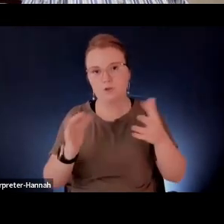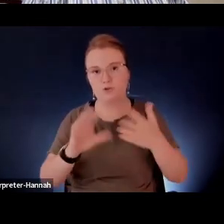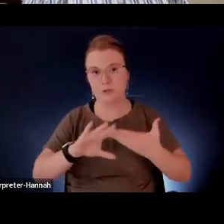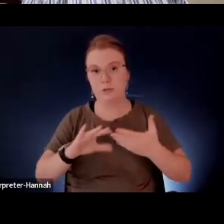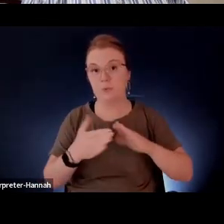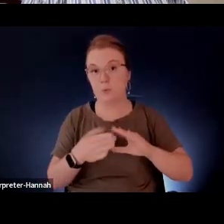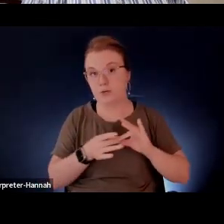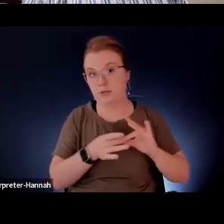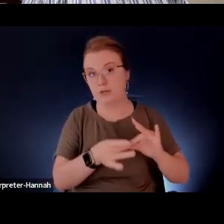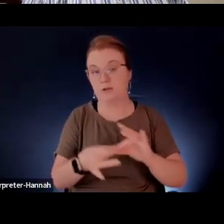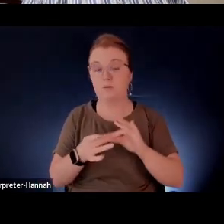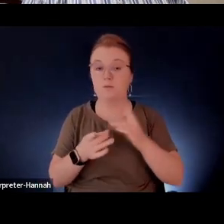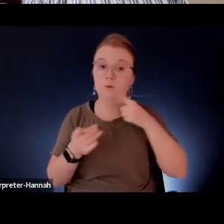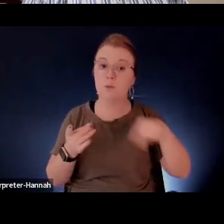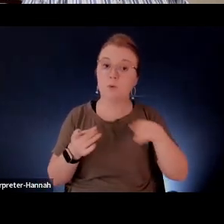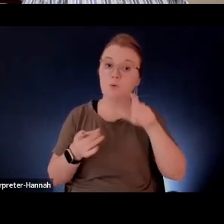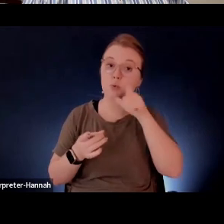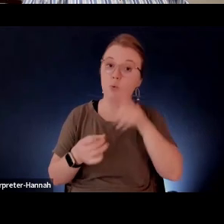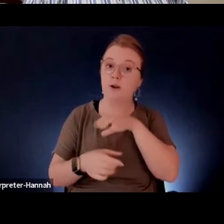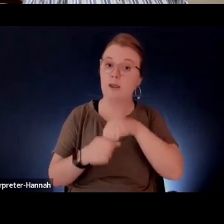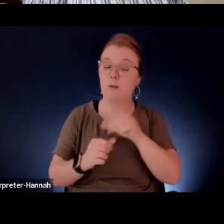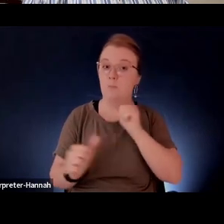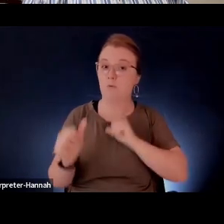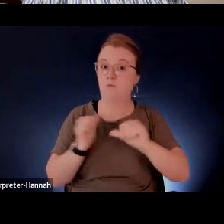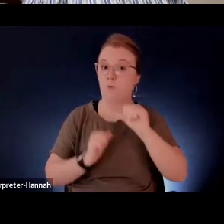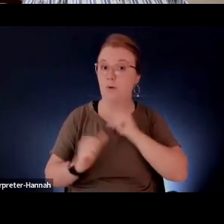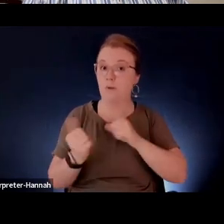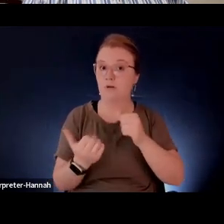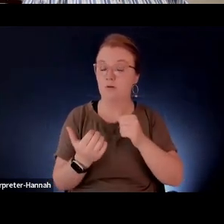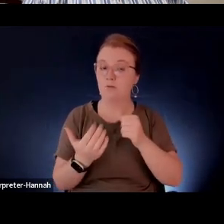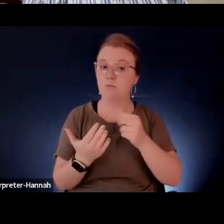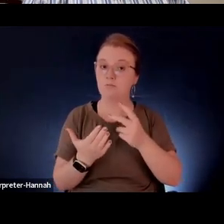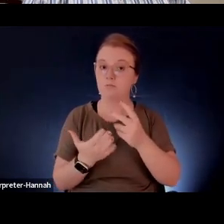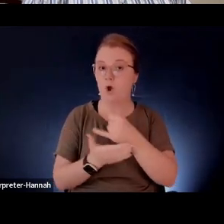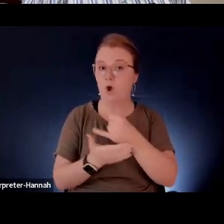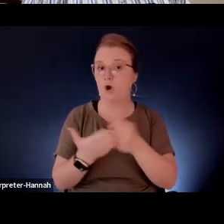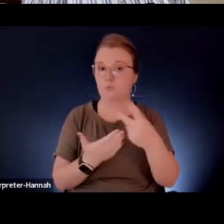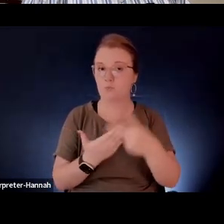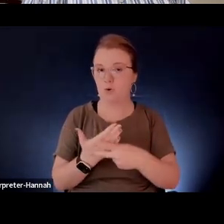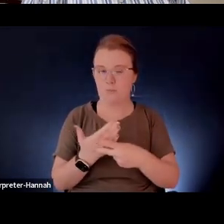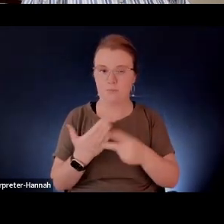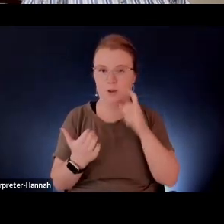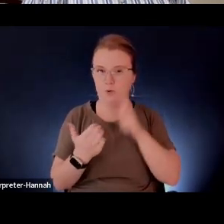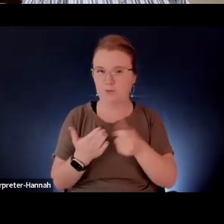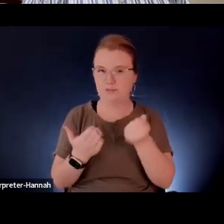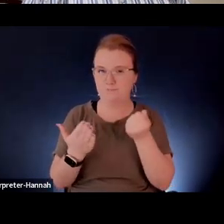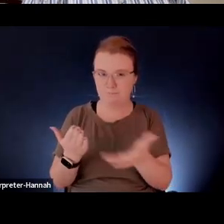performing arts programs or performing arts teachers, I noticed there were a number of you that were registered. You know, we're lucky that we can do this